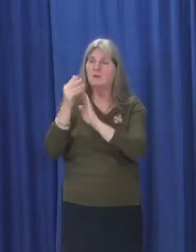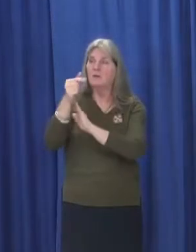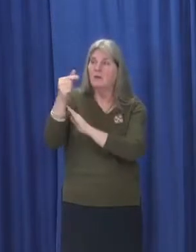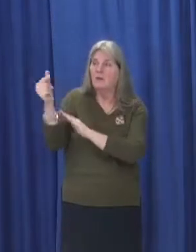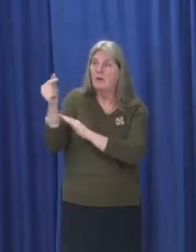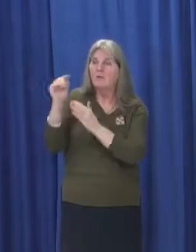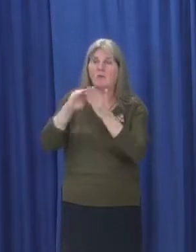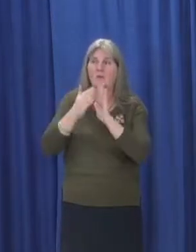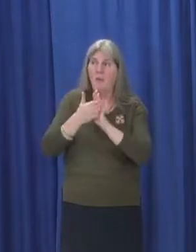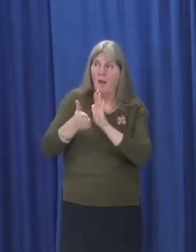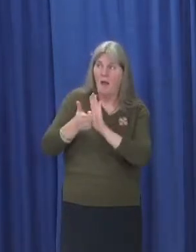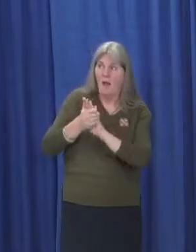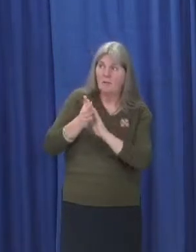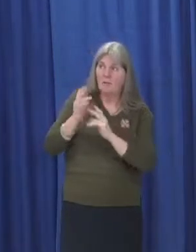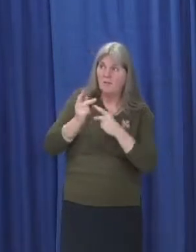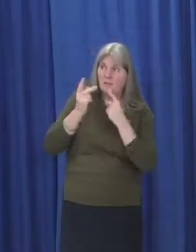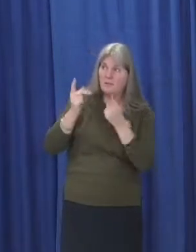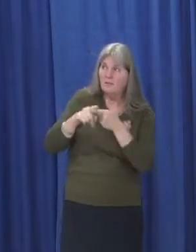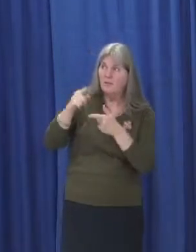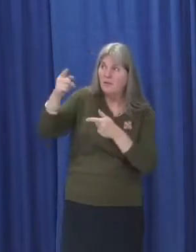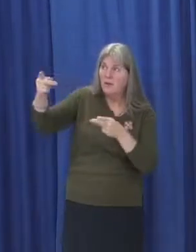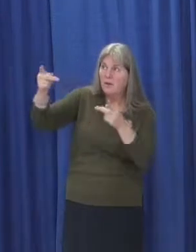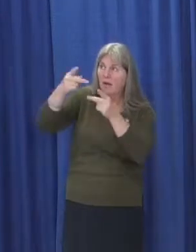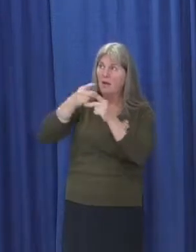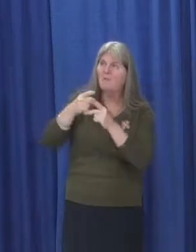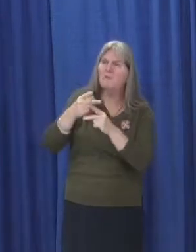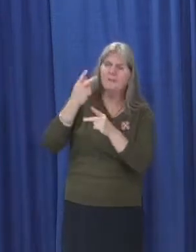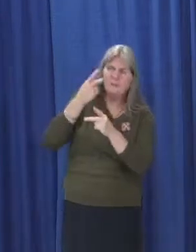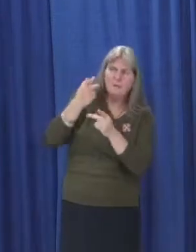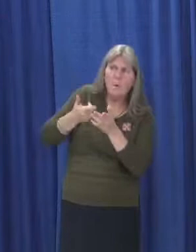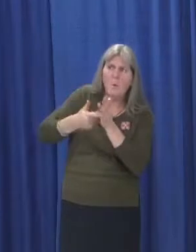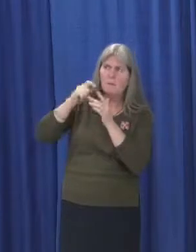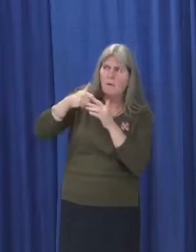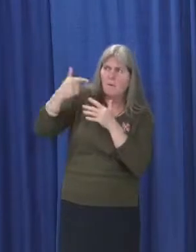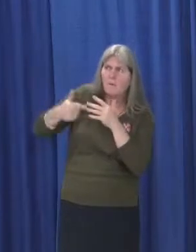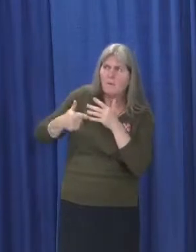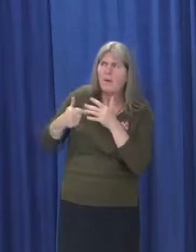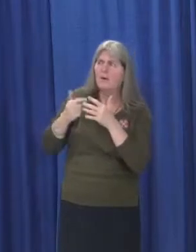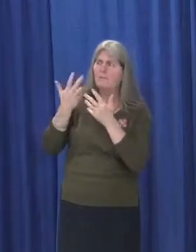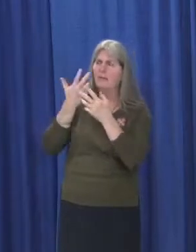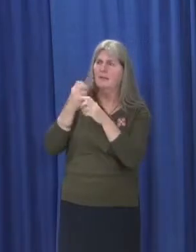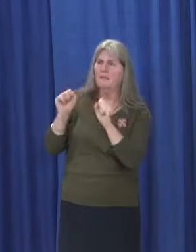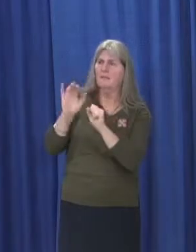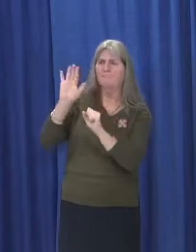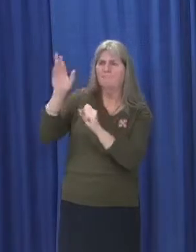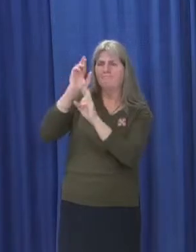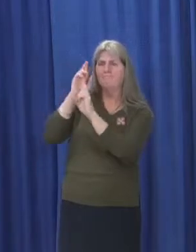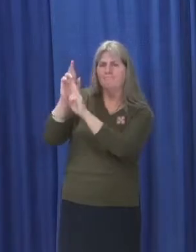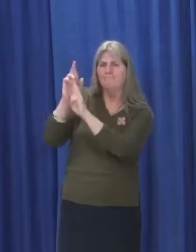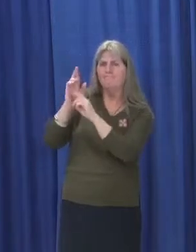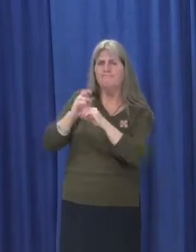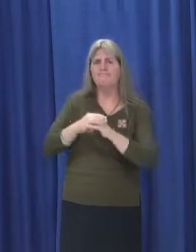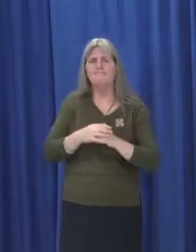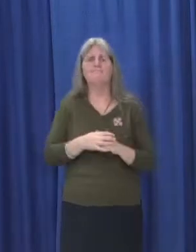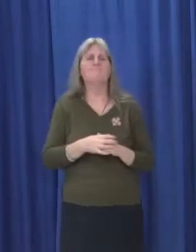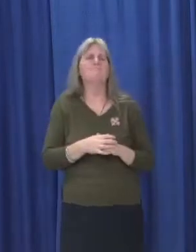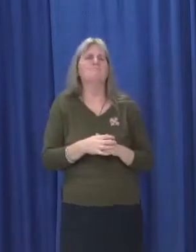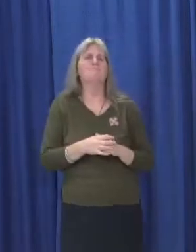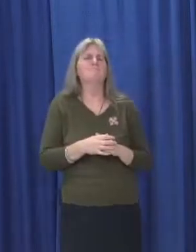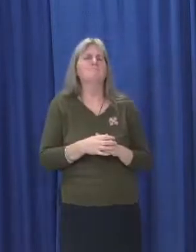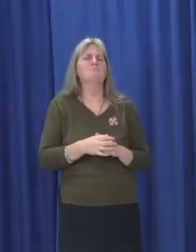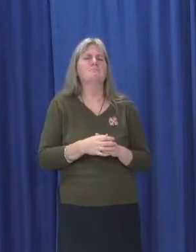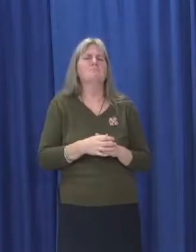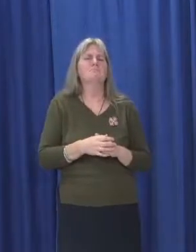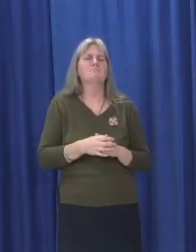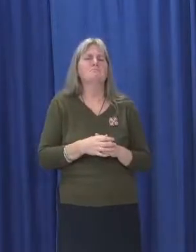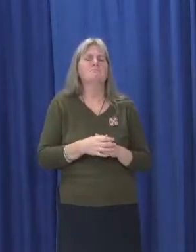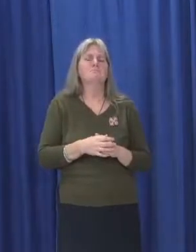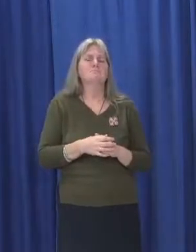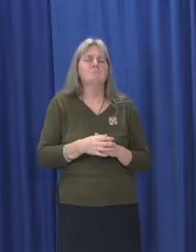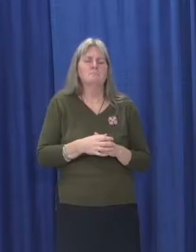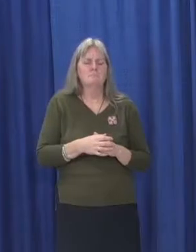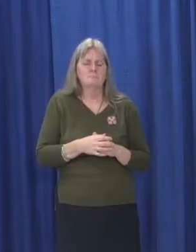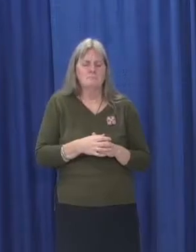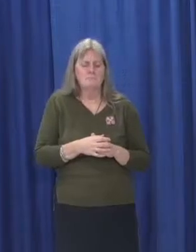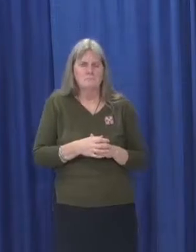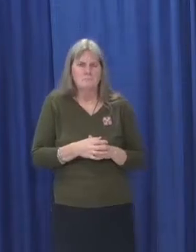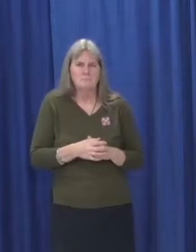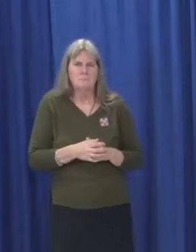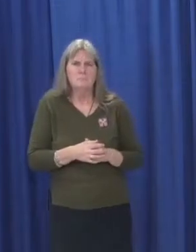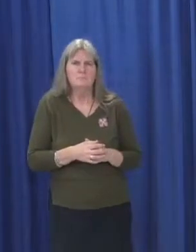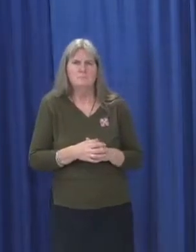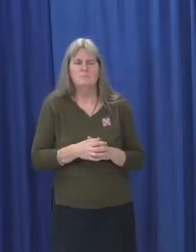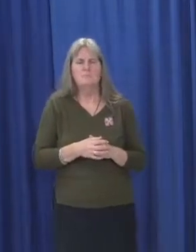Nations governments, we will get